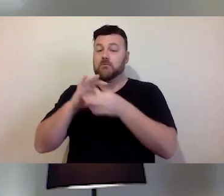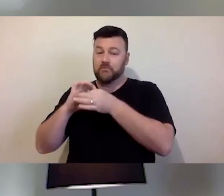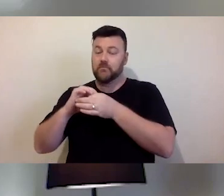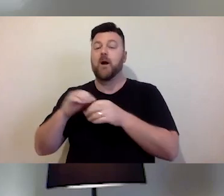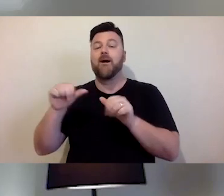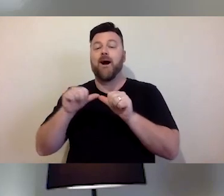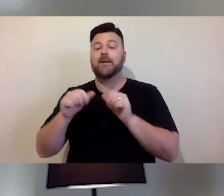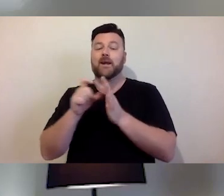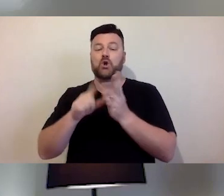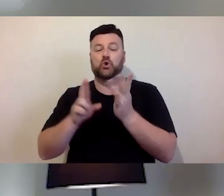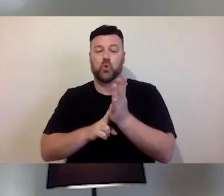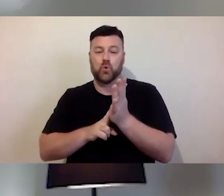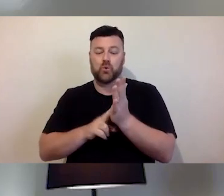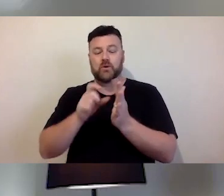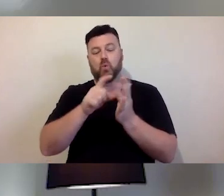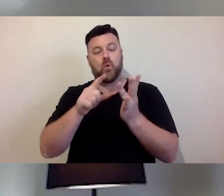As a Dharabuladh man of the